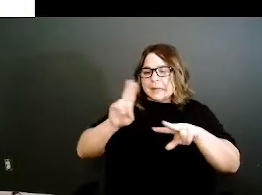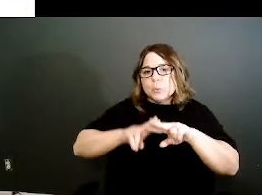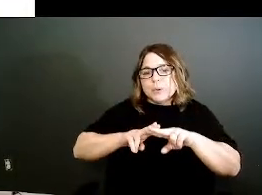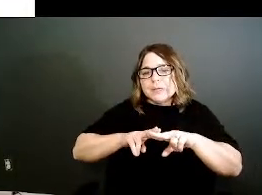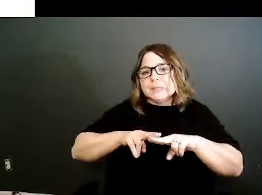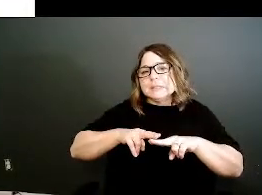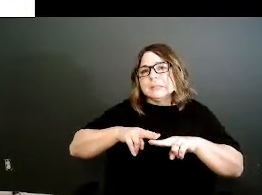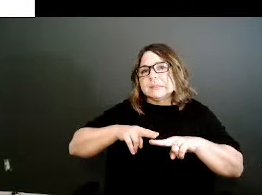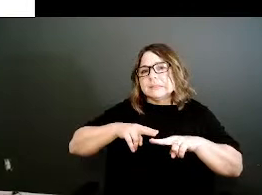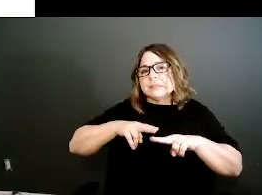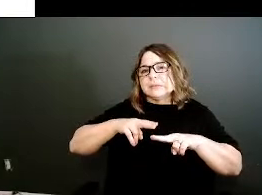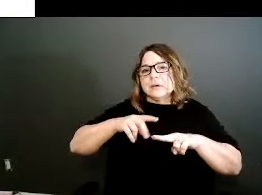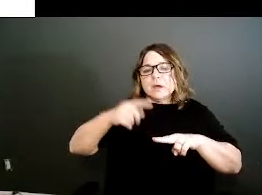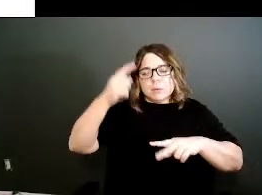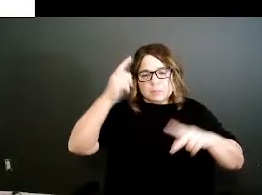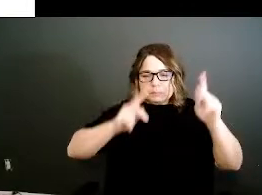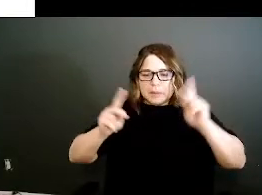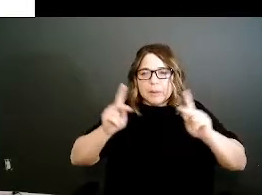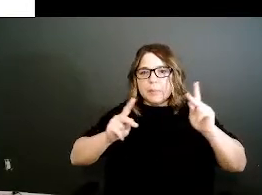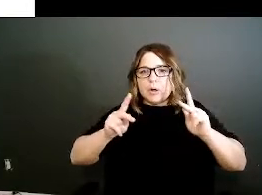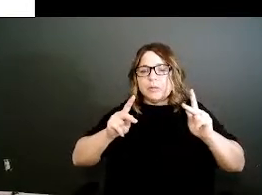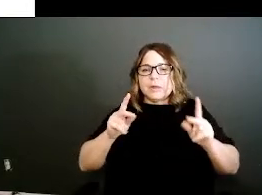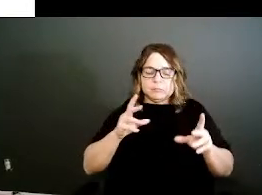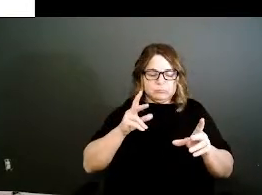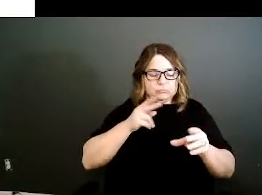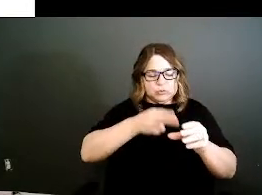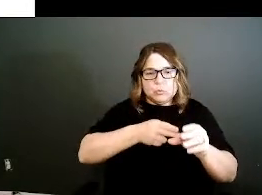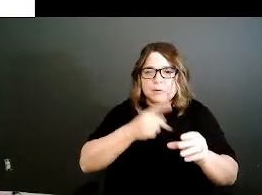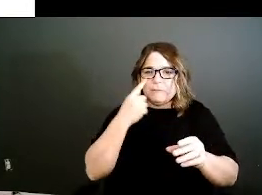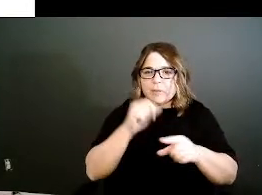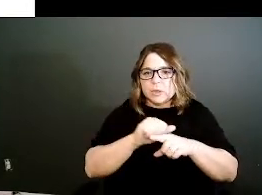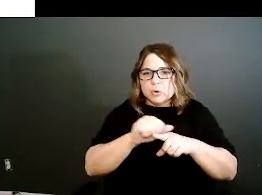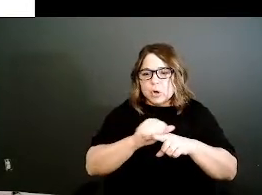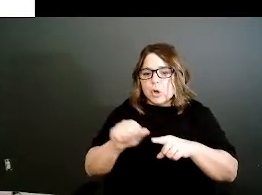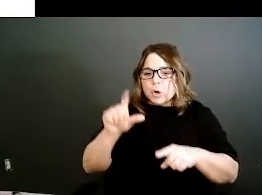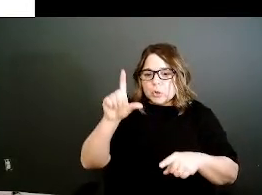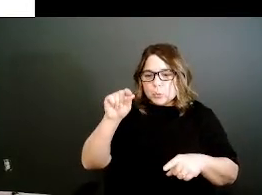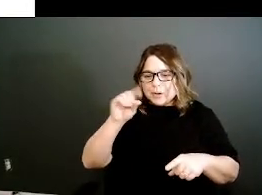I'M HAPPY TO BRING THIS FORWARD TODAY. I AM HAPPY TO HAVE THE CLERK'S SUPPORT AS WELL AND ALSO